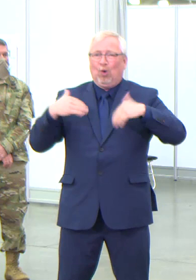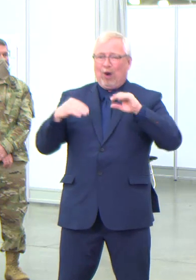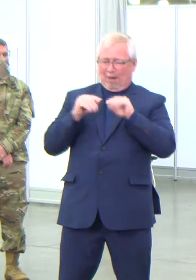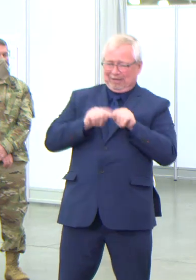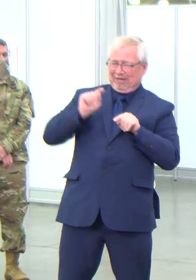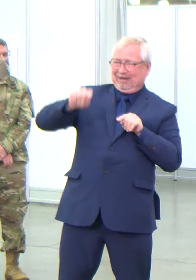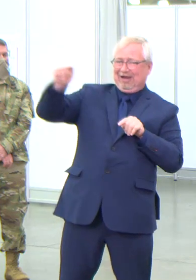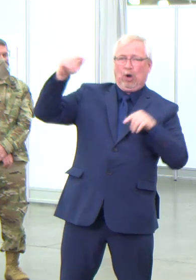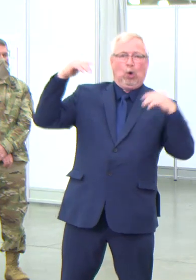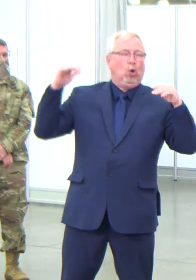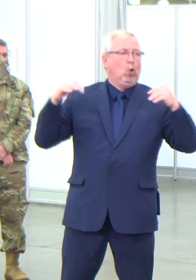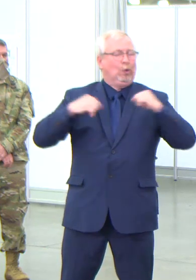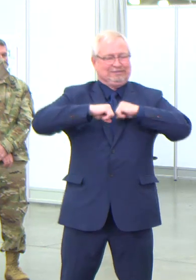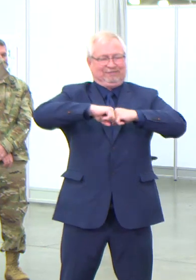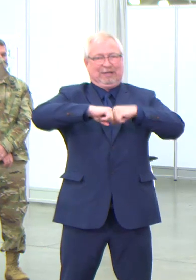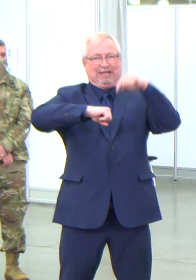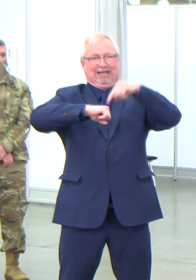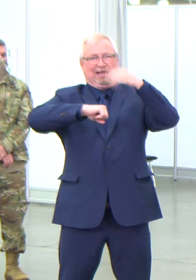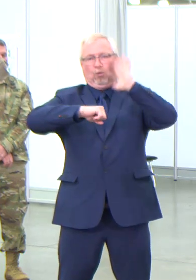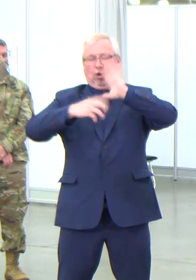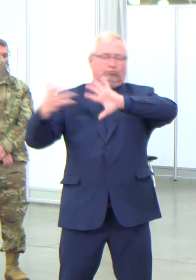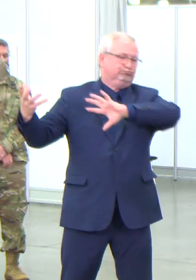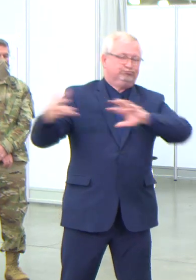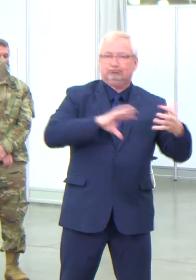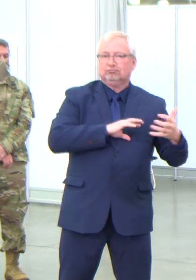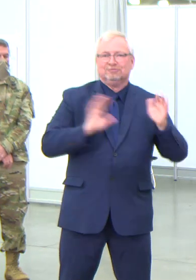numbers but that they had to pay attention to the fact that I